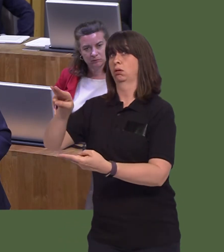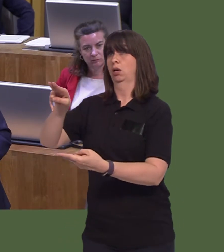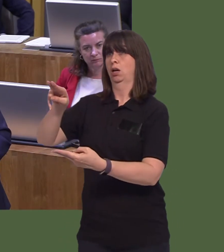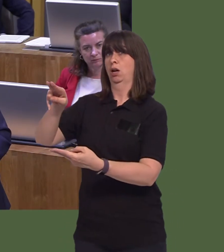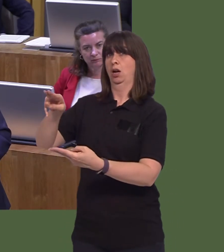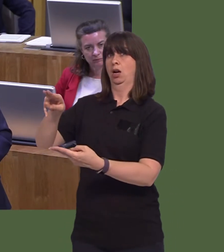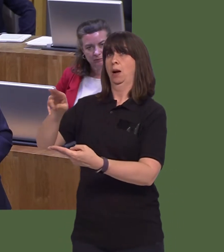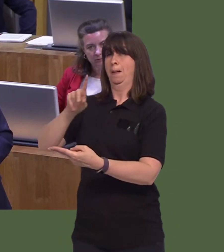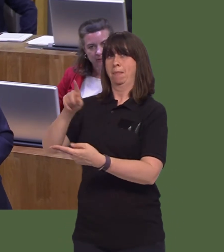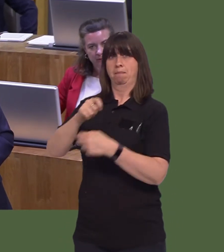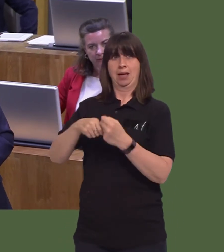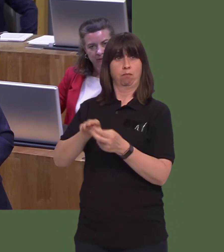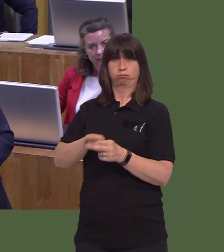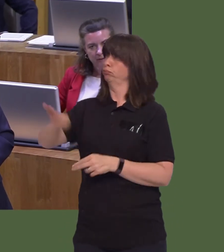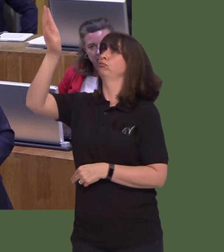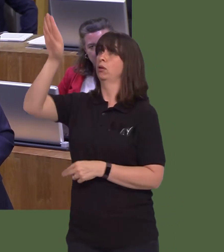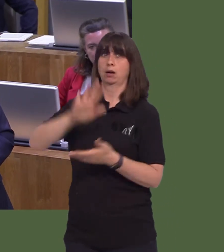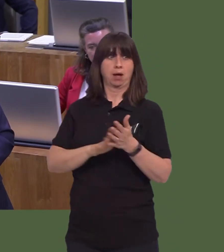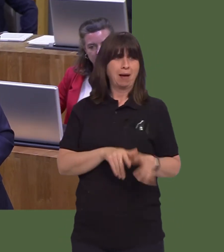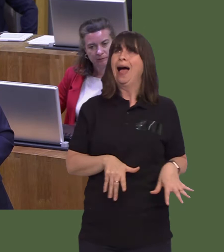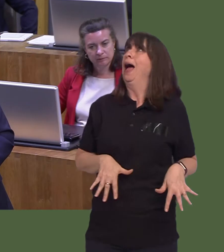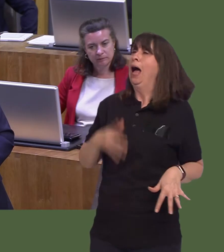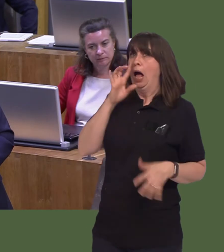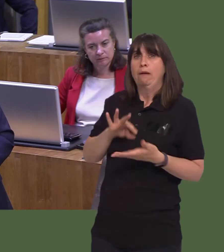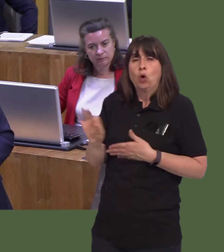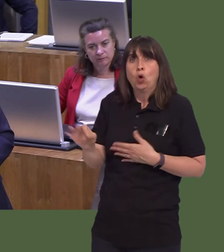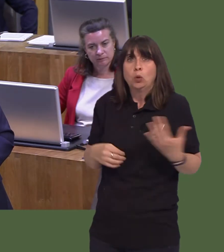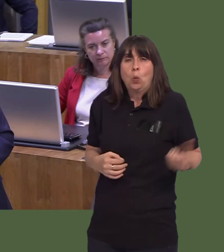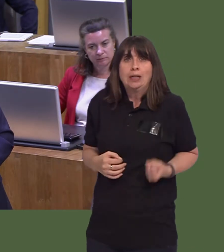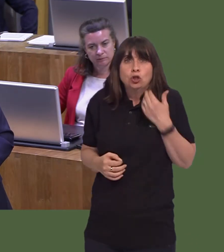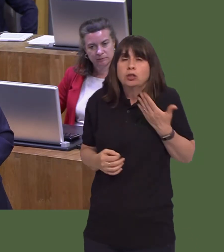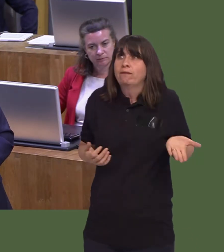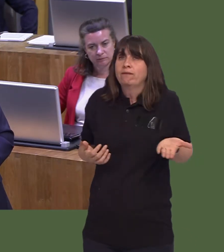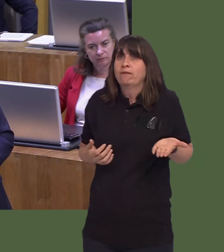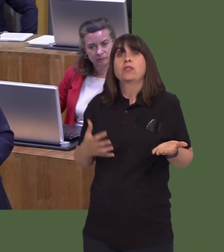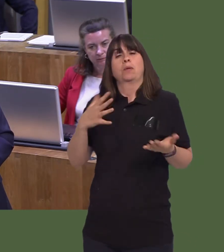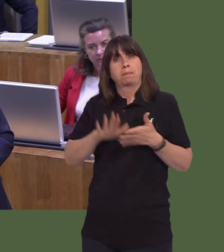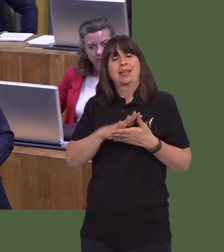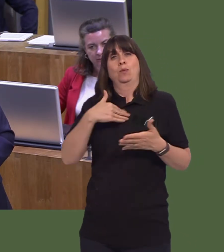don't go up at an astronomical rate, and that means increasing the supply. He's quite right about that.